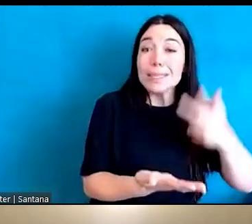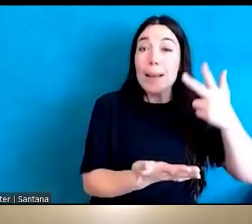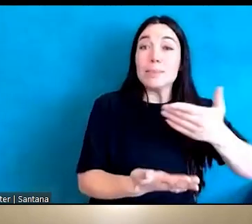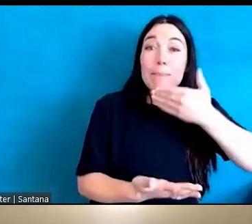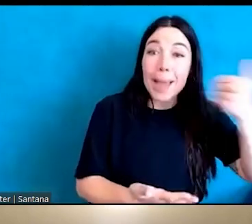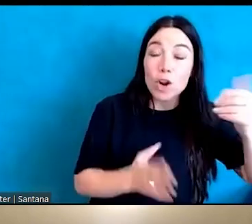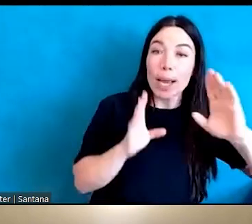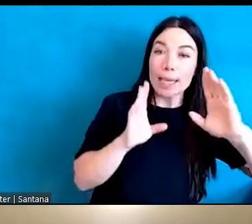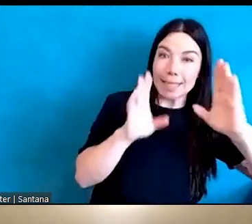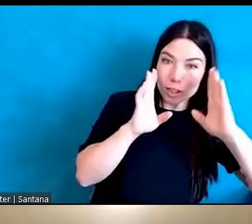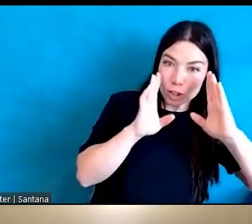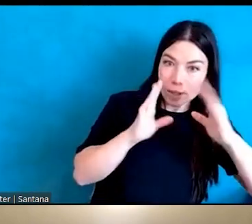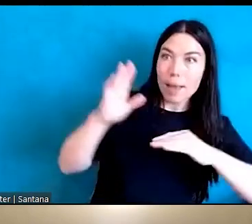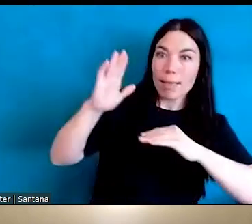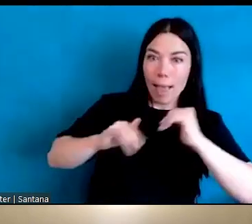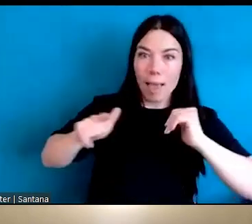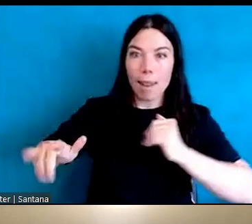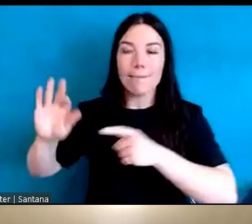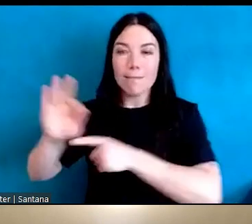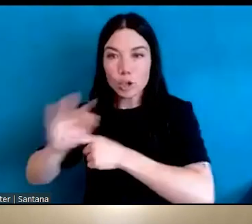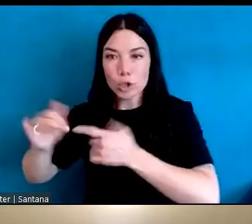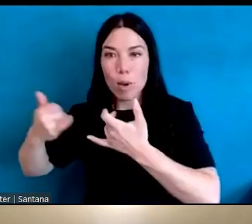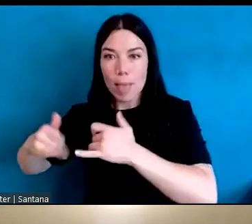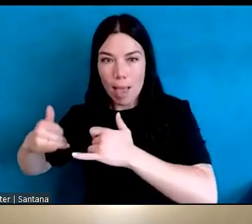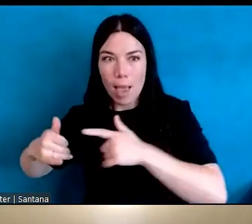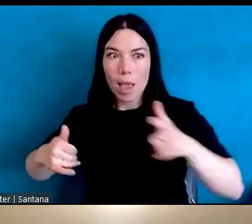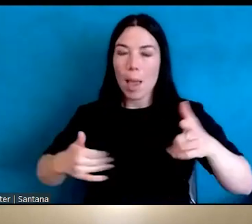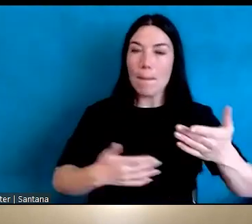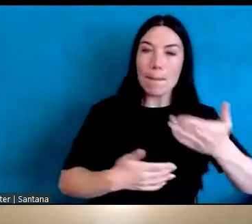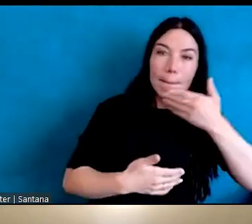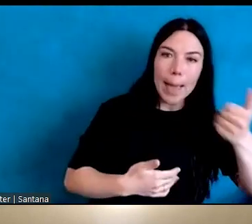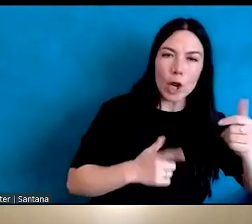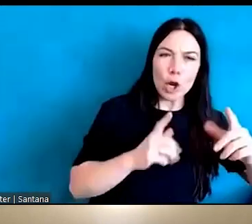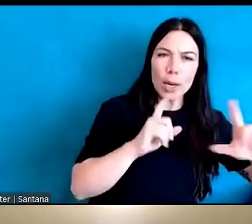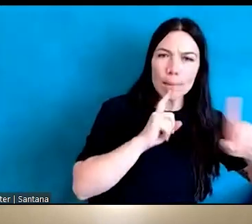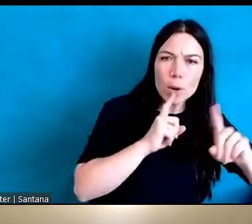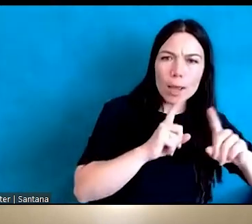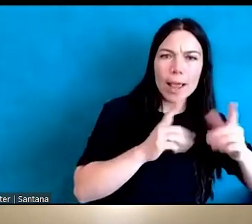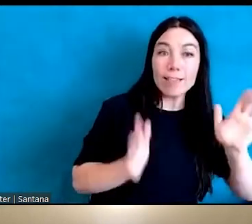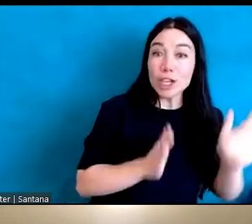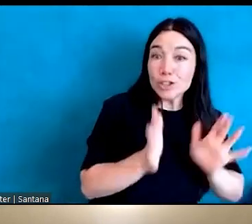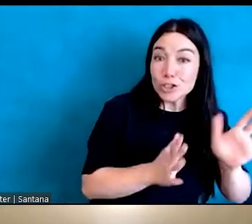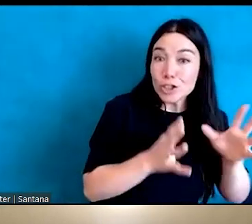We find greater amounts of communicative gesture. We found greater amounts of questions.